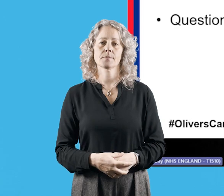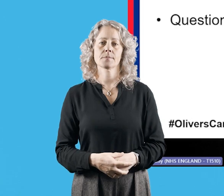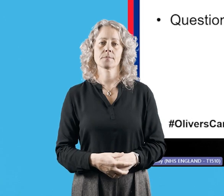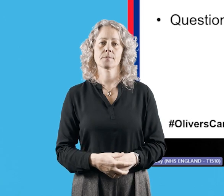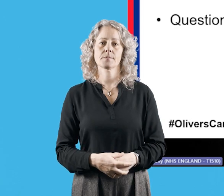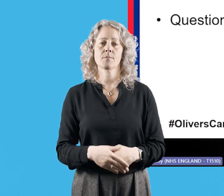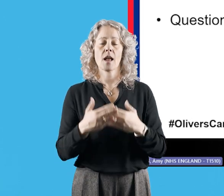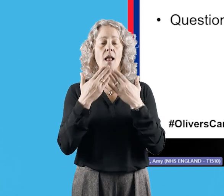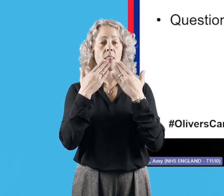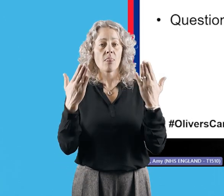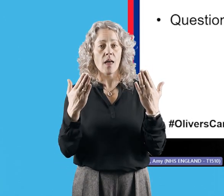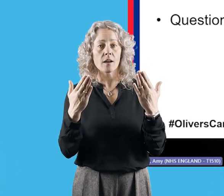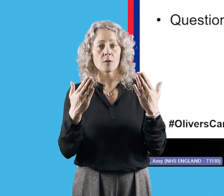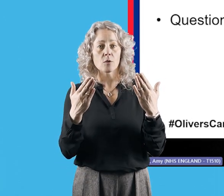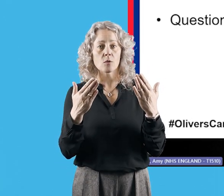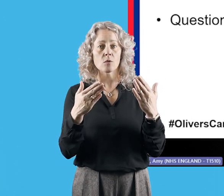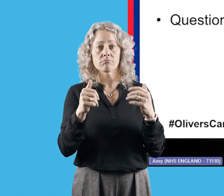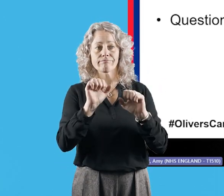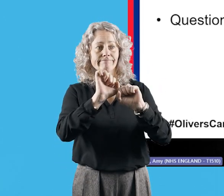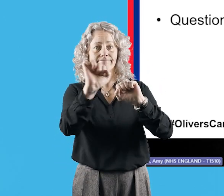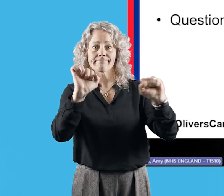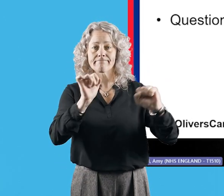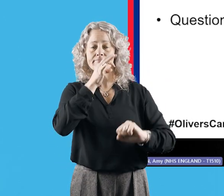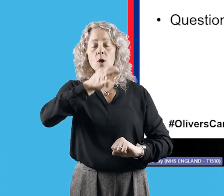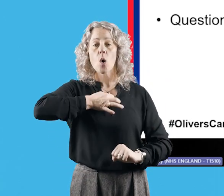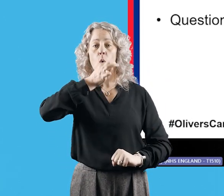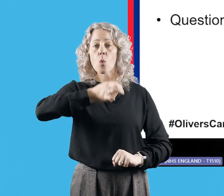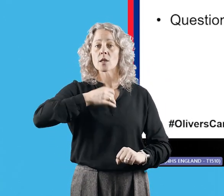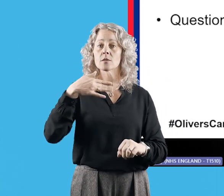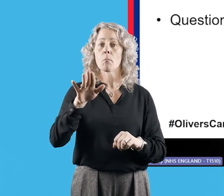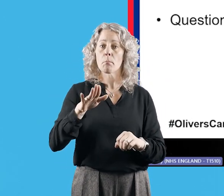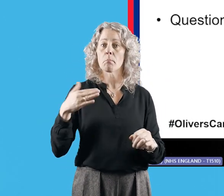Thank you for all the questions that you've submitted and signed